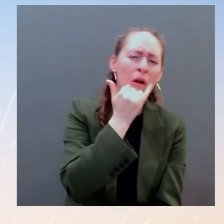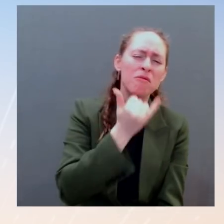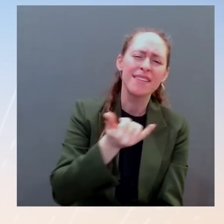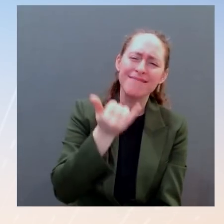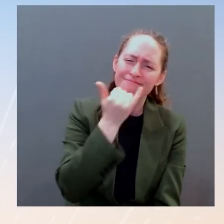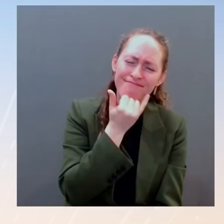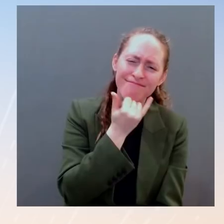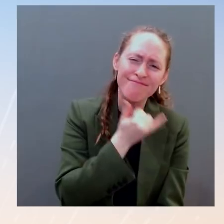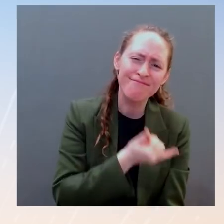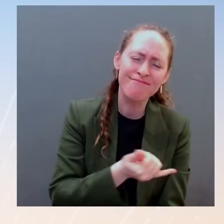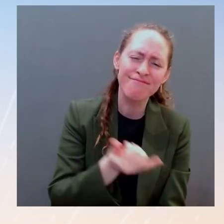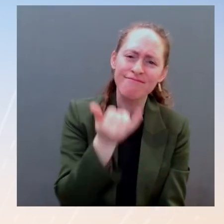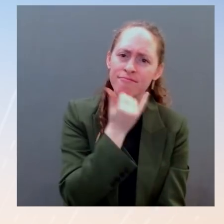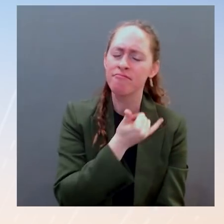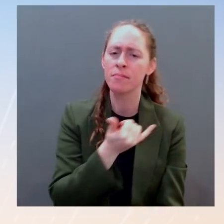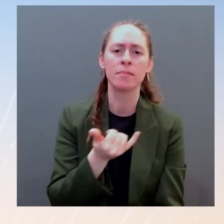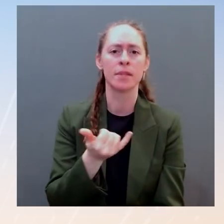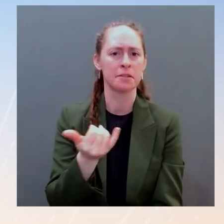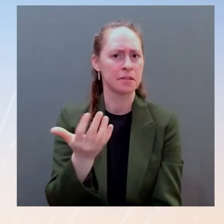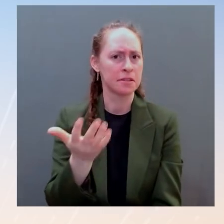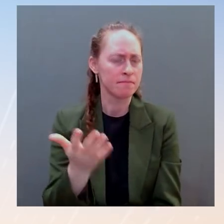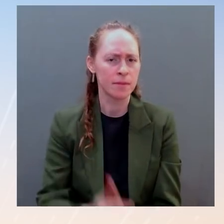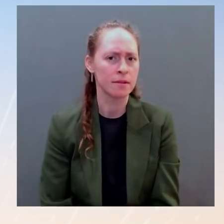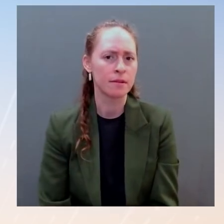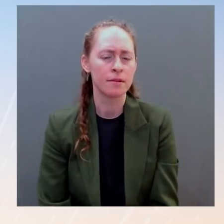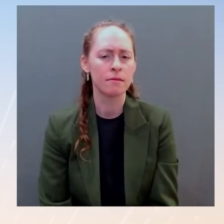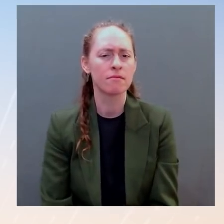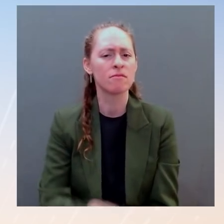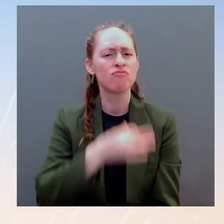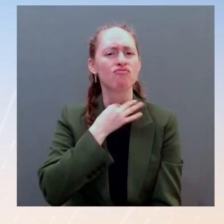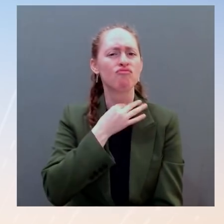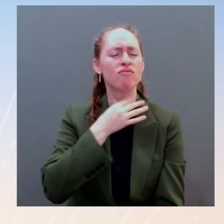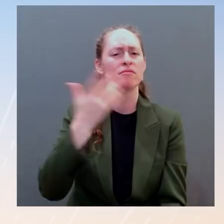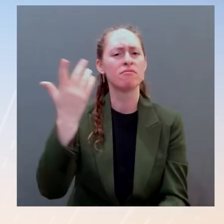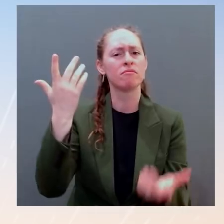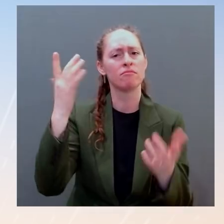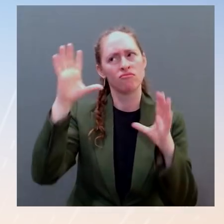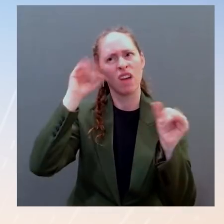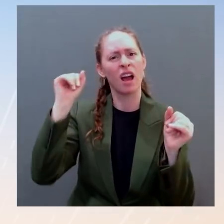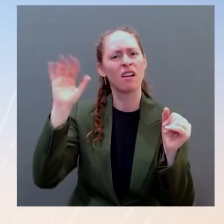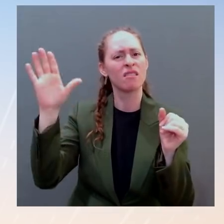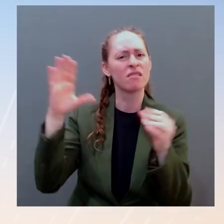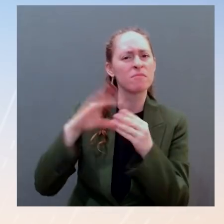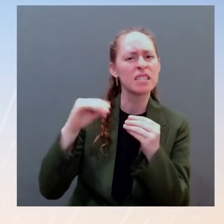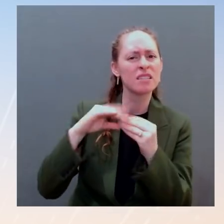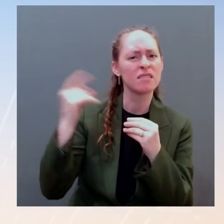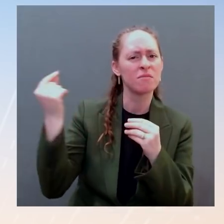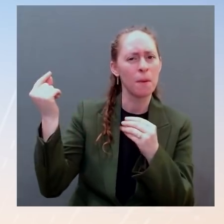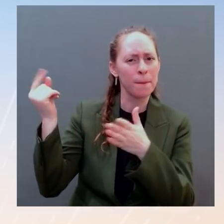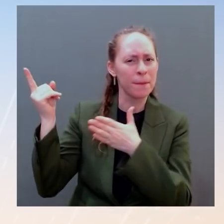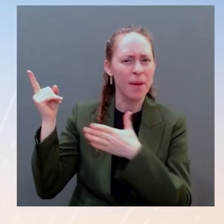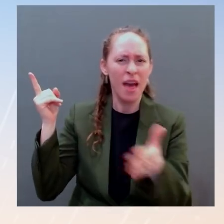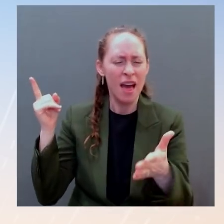primarily especially to these western and border-state Democrats who are concerned about both the impact on immigration as a policy matter